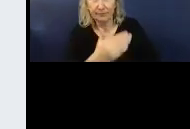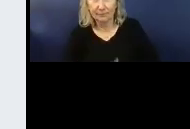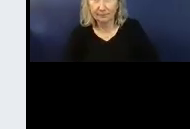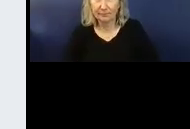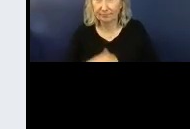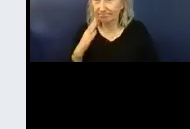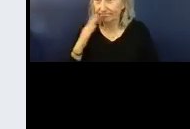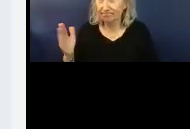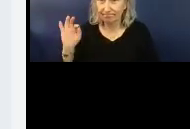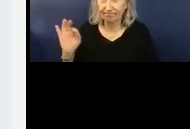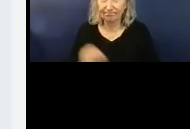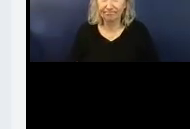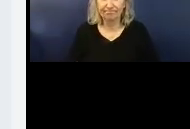Awesome. Thank you, Steph. We'll move on to Fred.